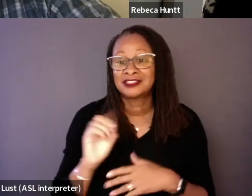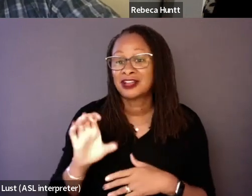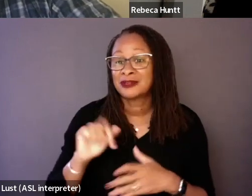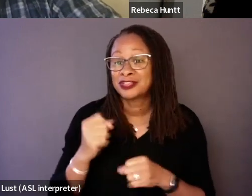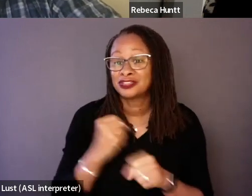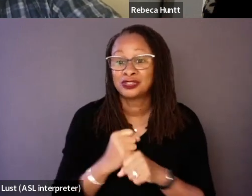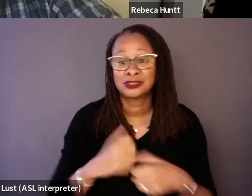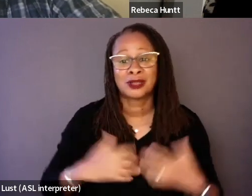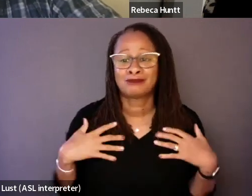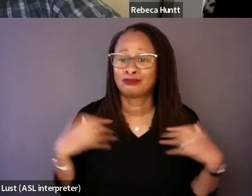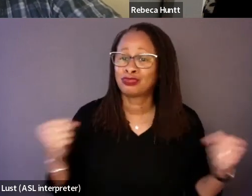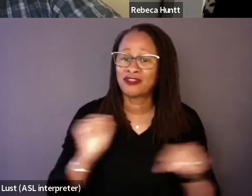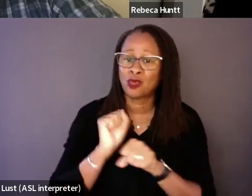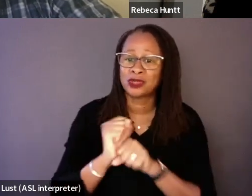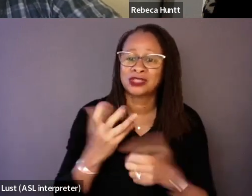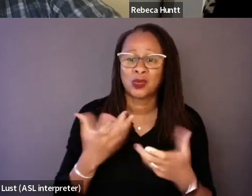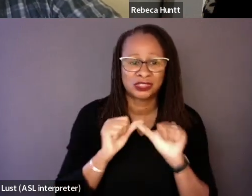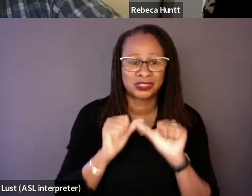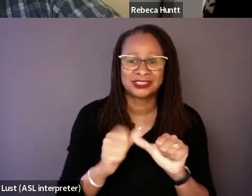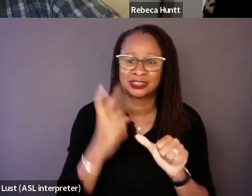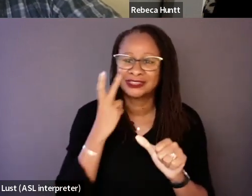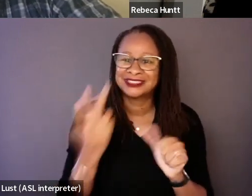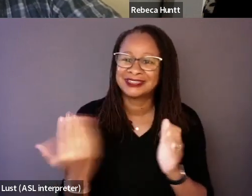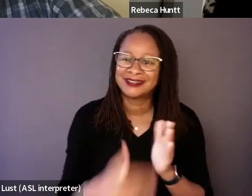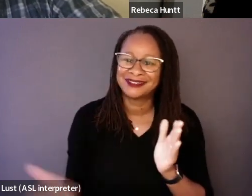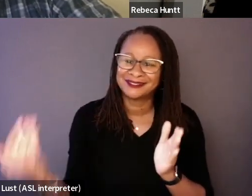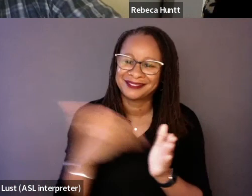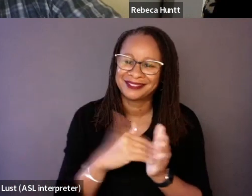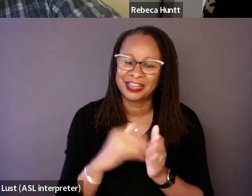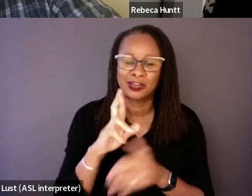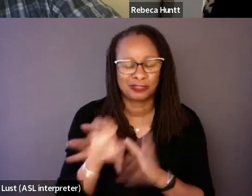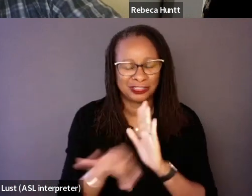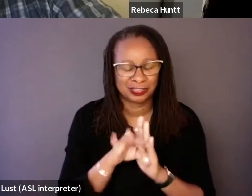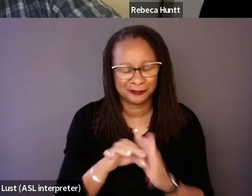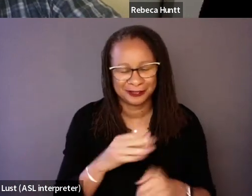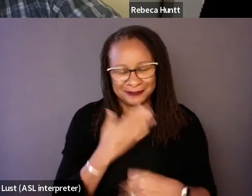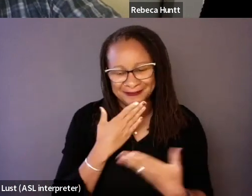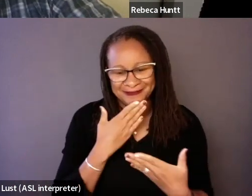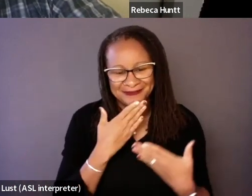Really brave work that I want to continue rewatching and continue rediscovering.